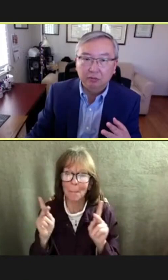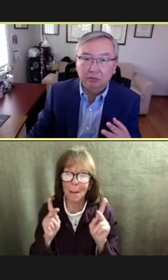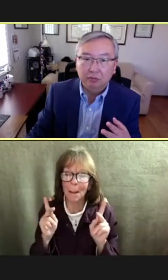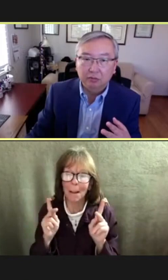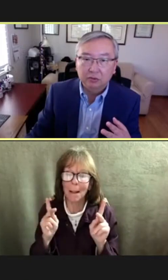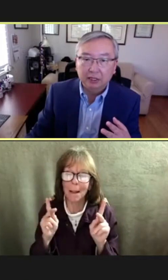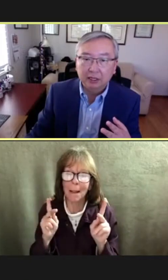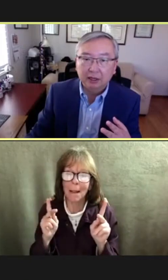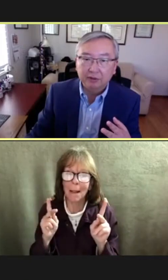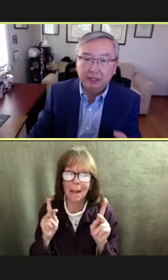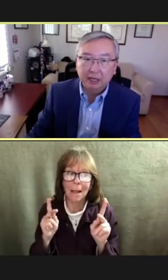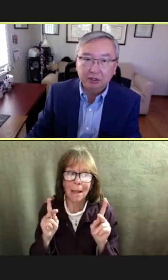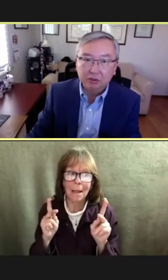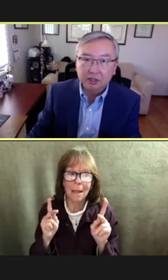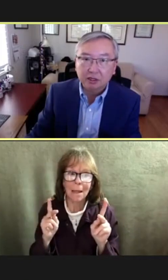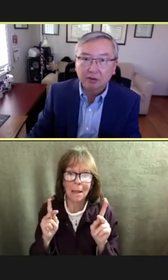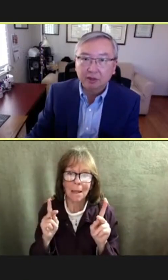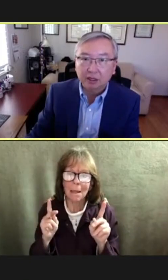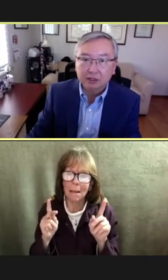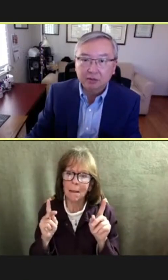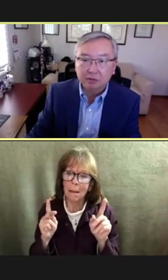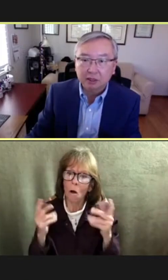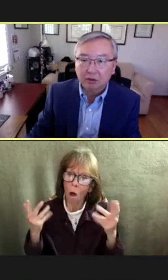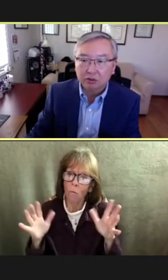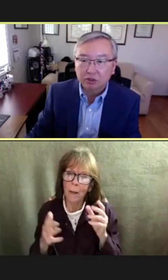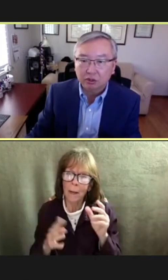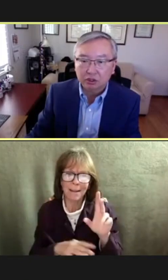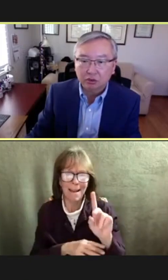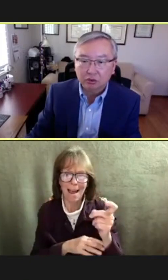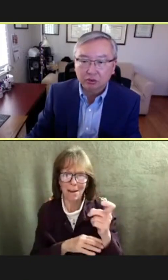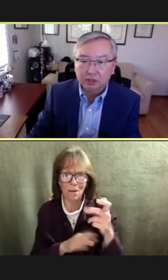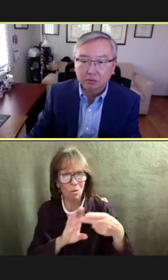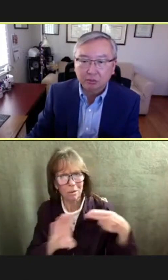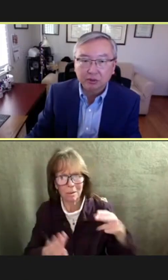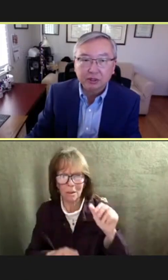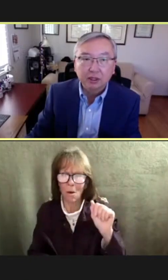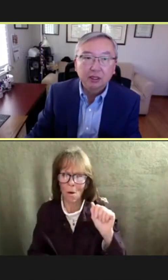of autism, and I'll show you some numbers.